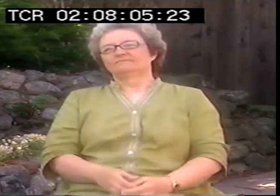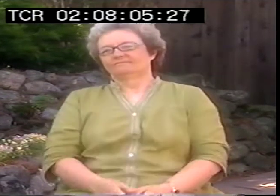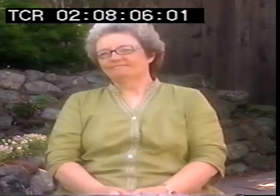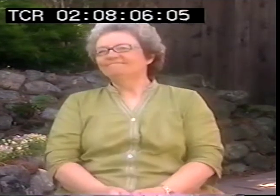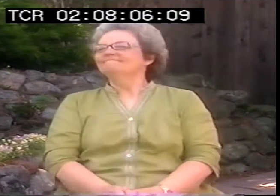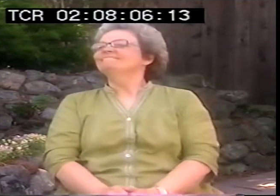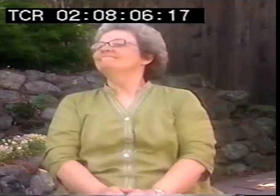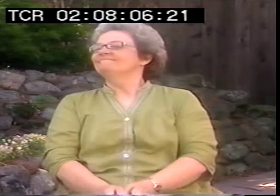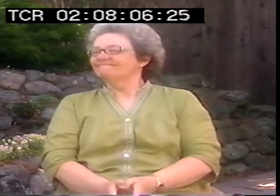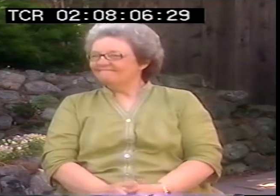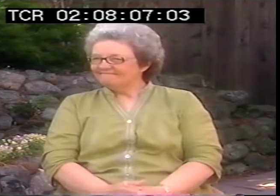Yes.